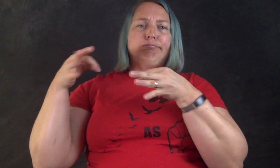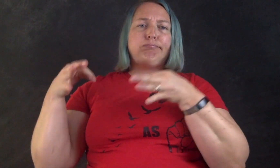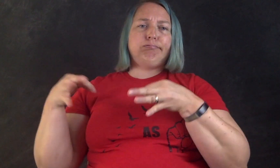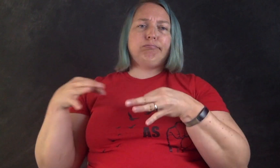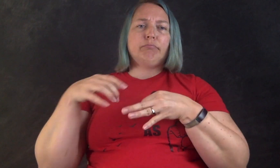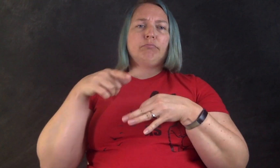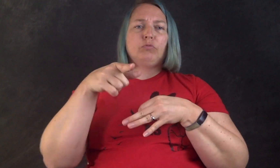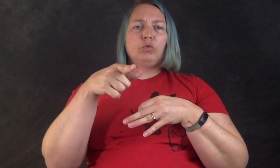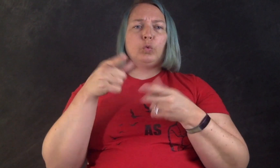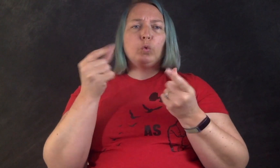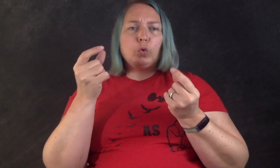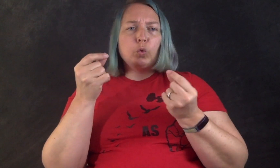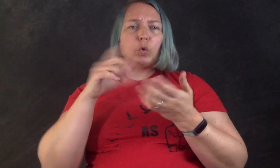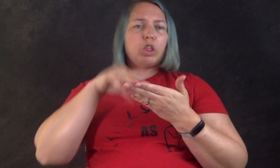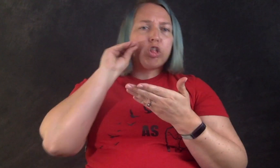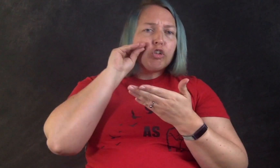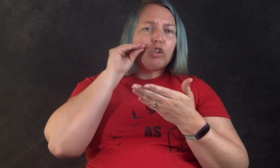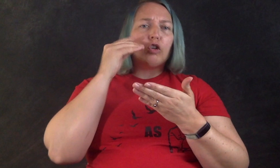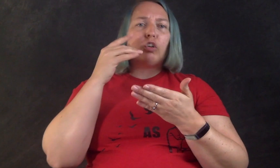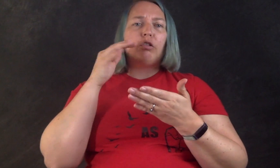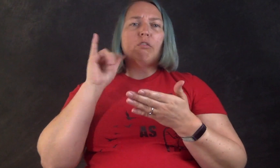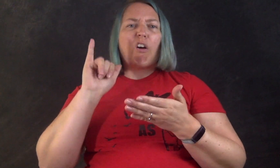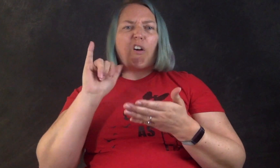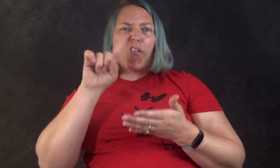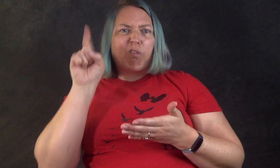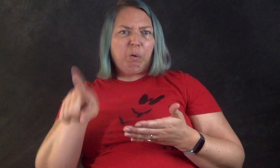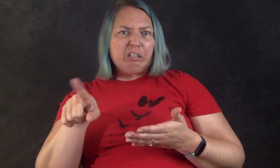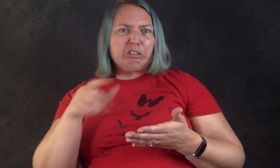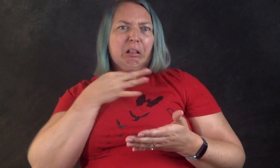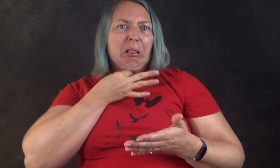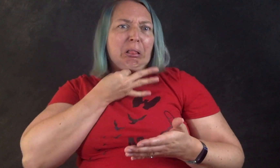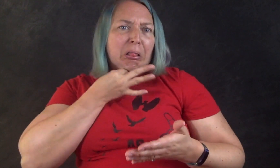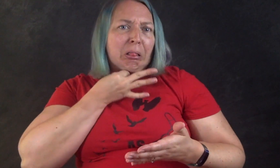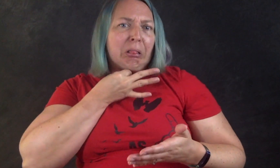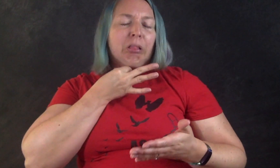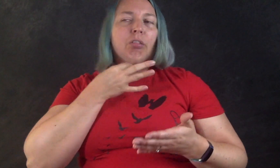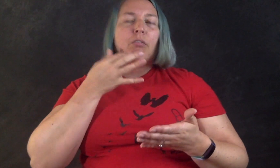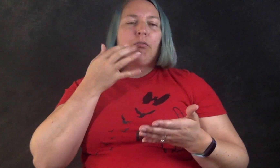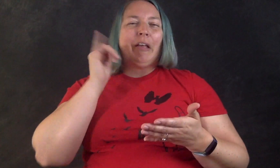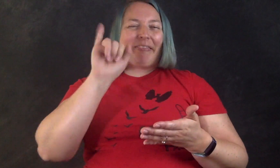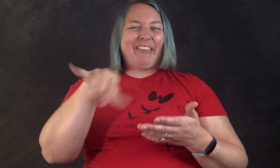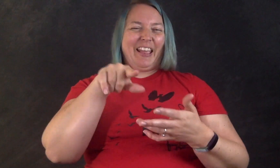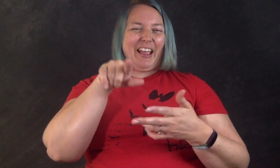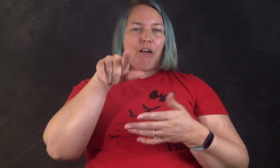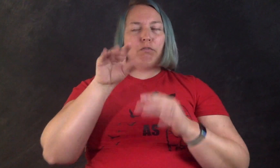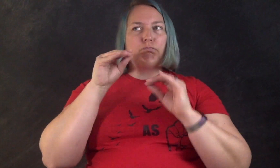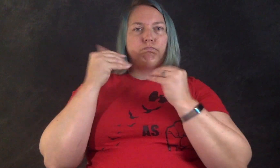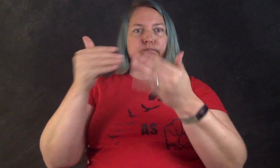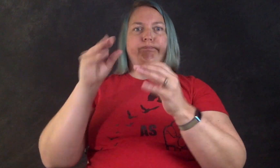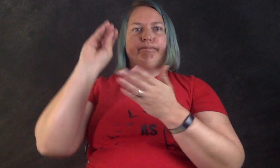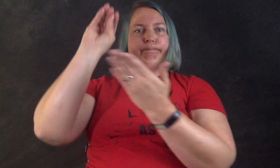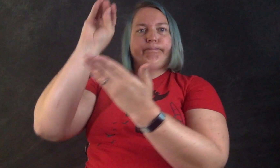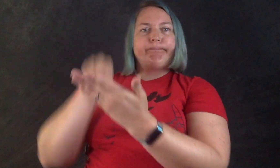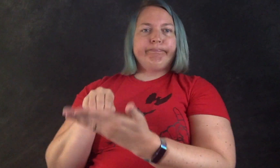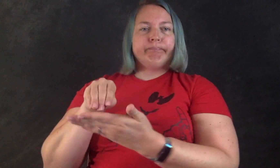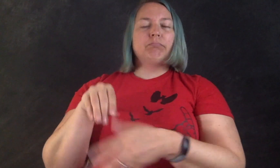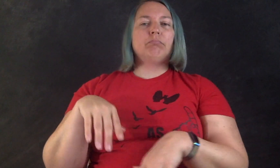The summary is where you write about what you learned, your responses, questions you may have, etc.